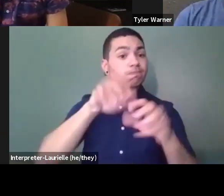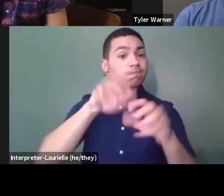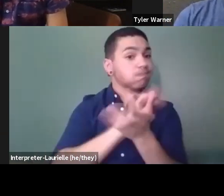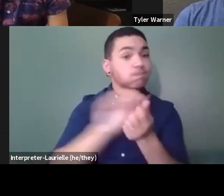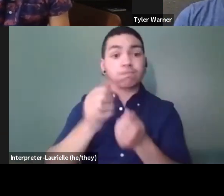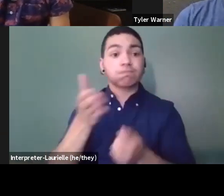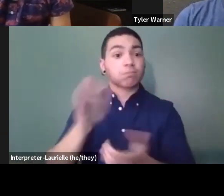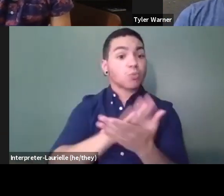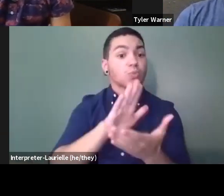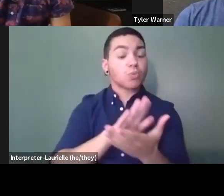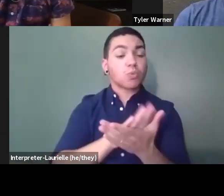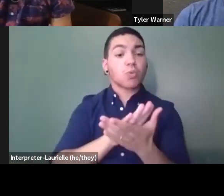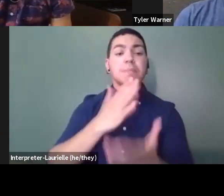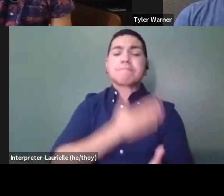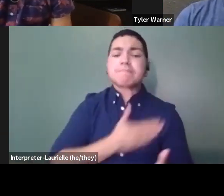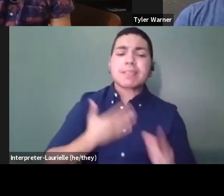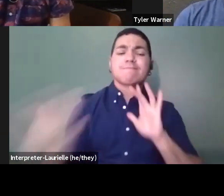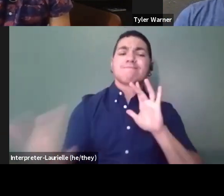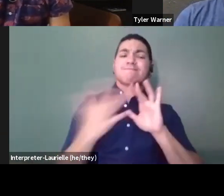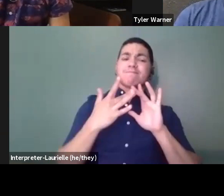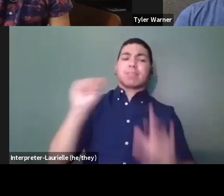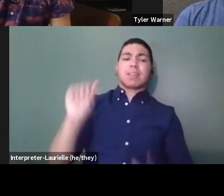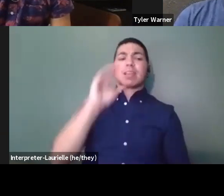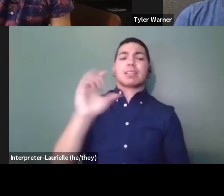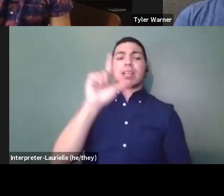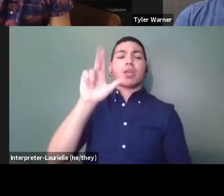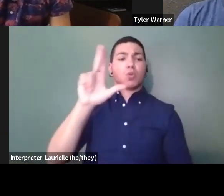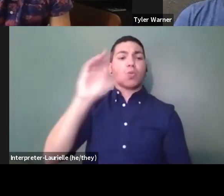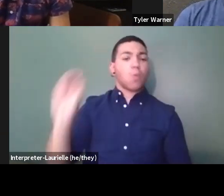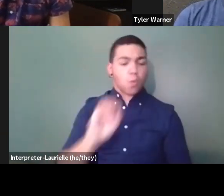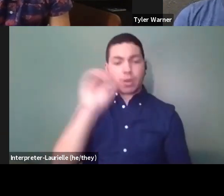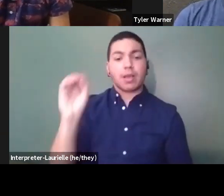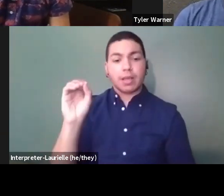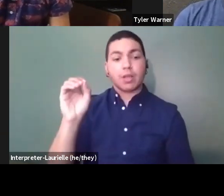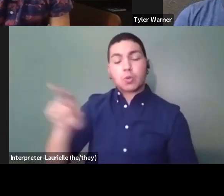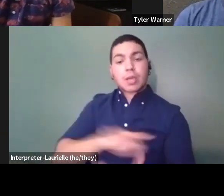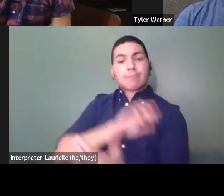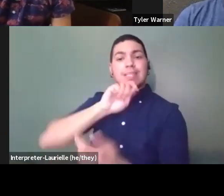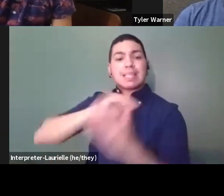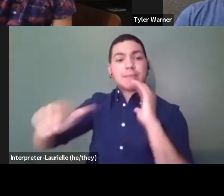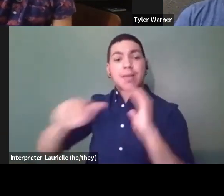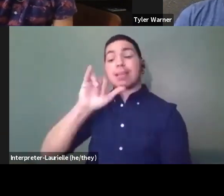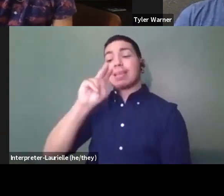Thank you again to the panelists. Before we close out the evening, I want to welcome my colleague